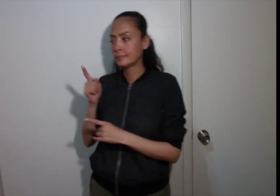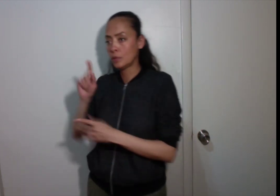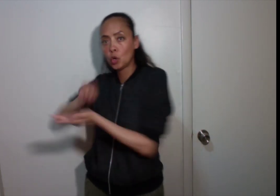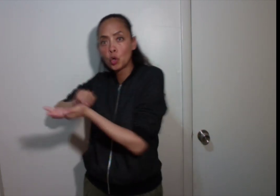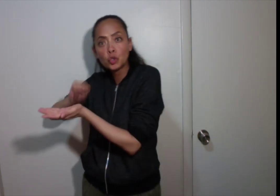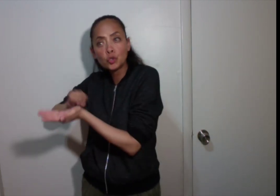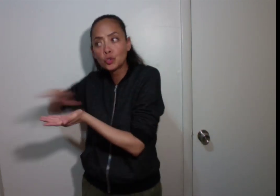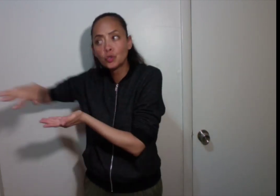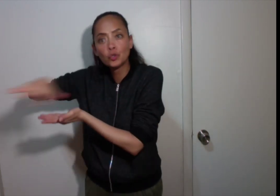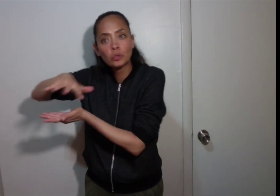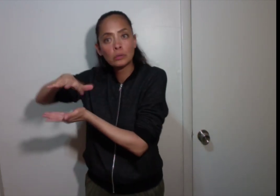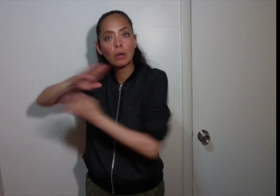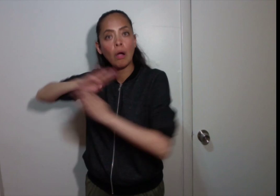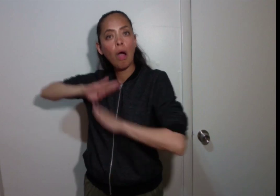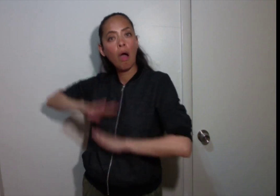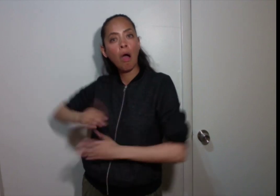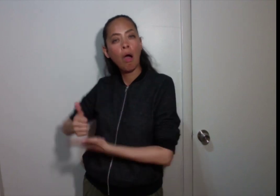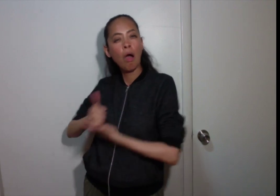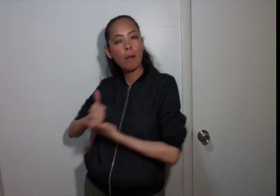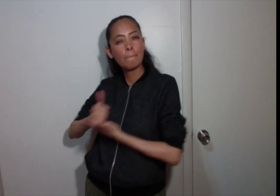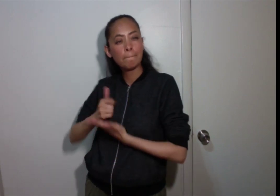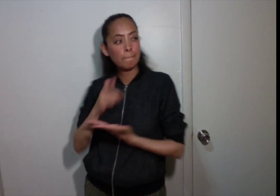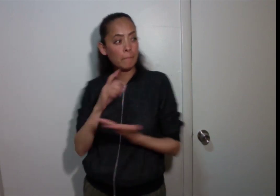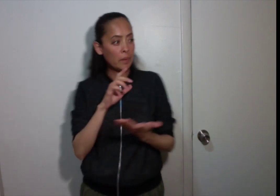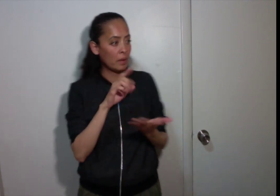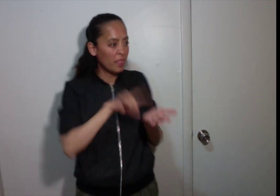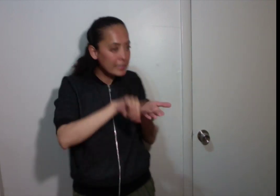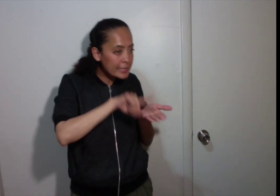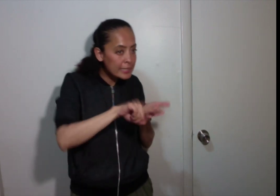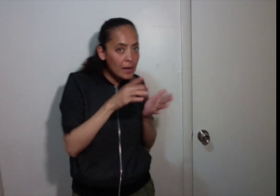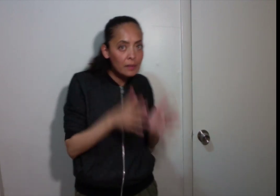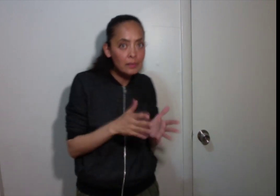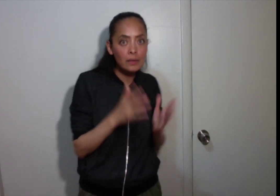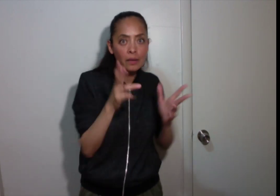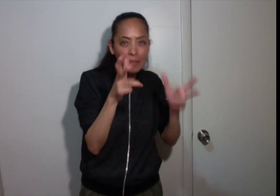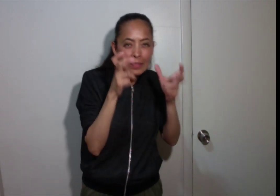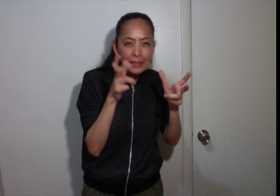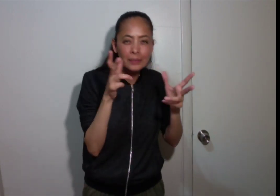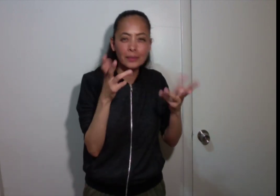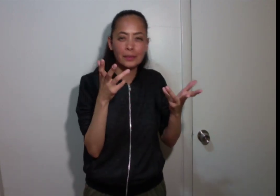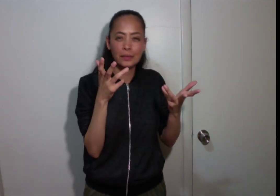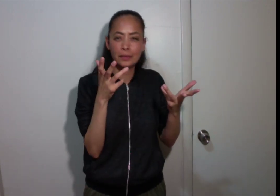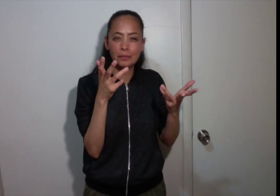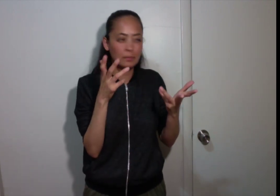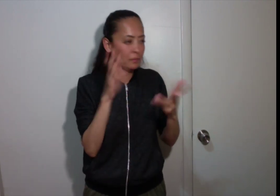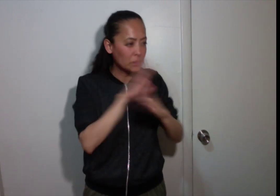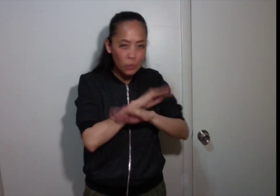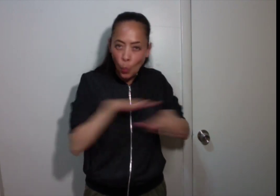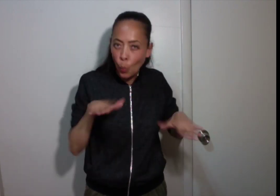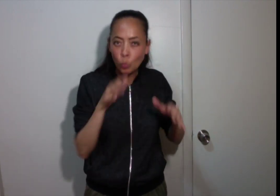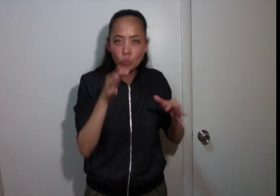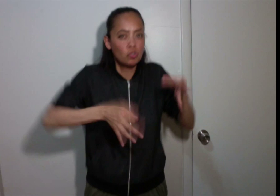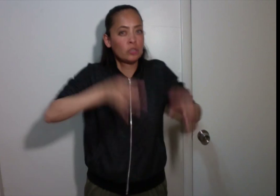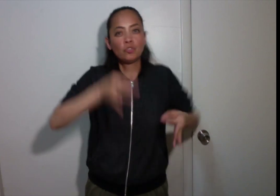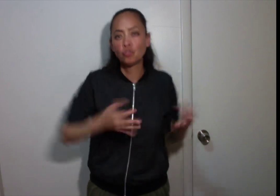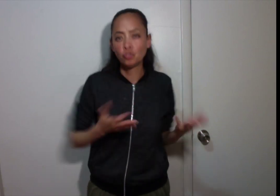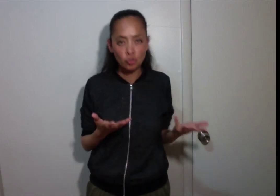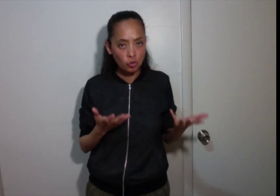to the nurses who calmed me, to the detective who listened to me and never judged me,